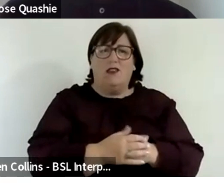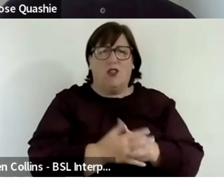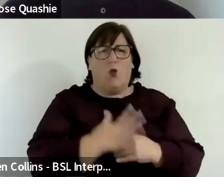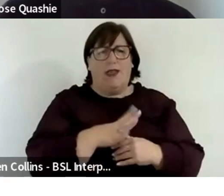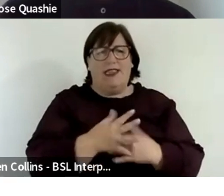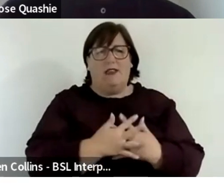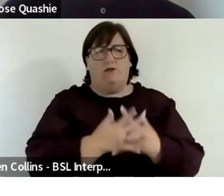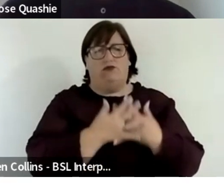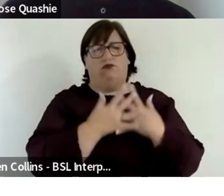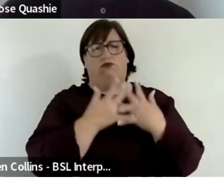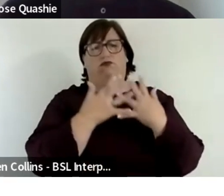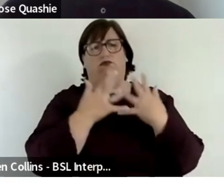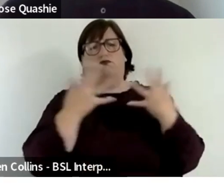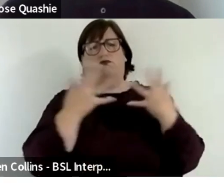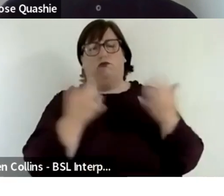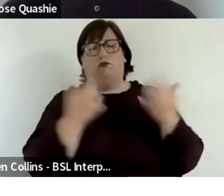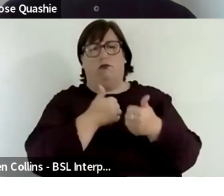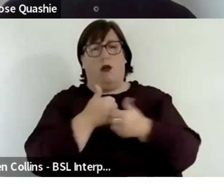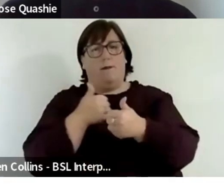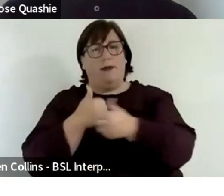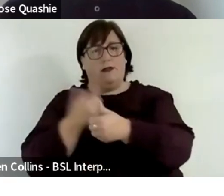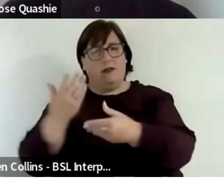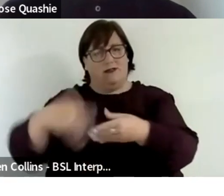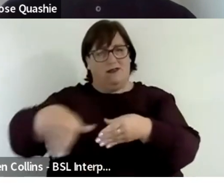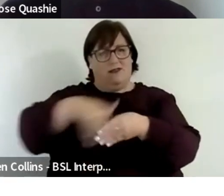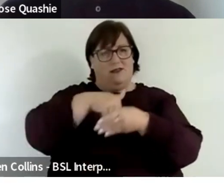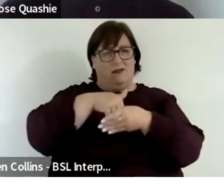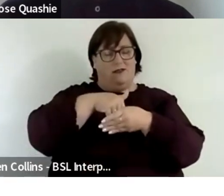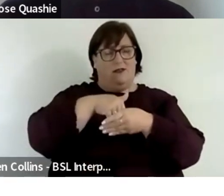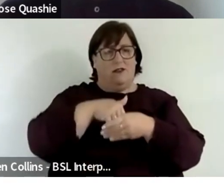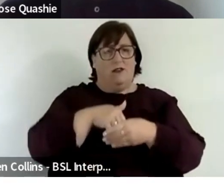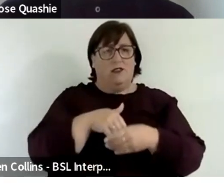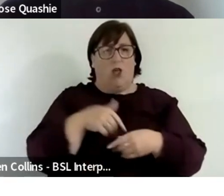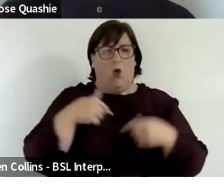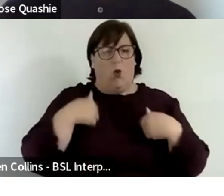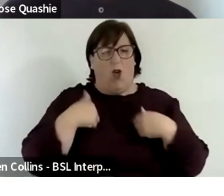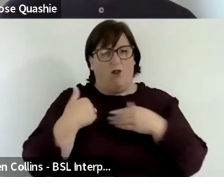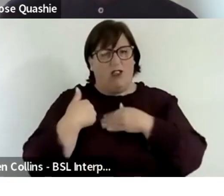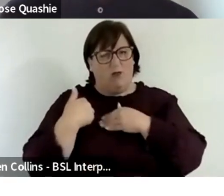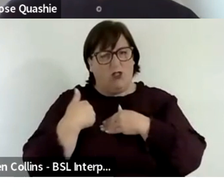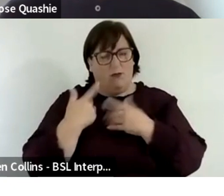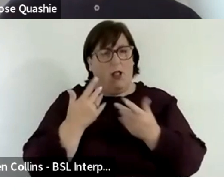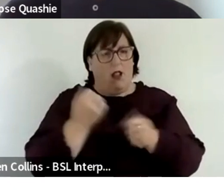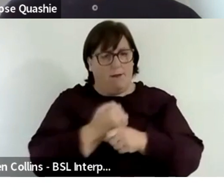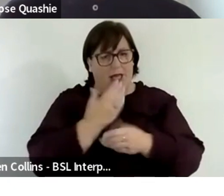HS2 deliver what they are meant to in a way that speaks to our strategic goals.